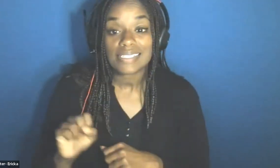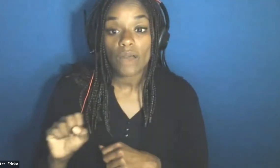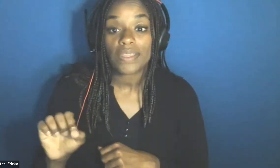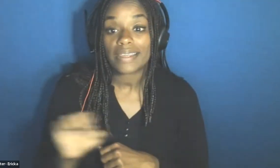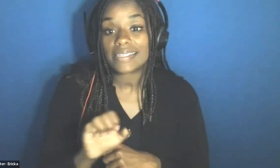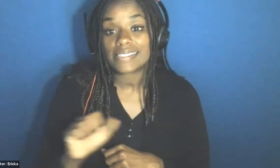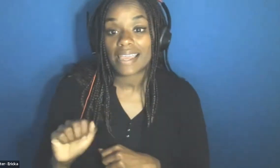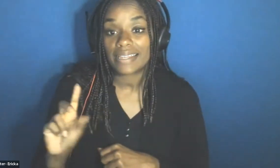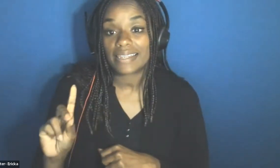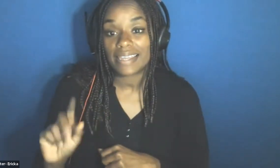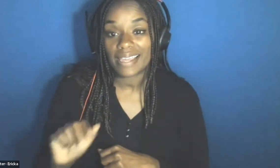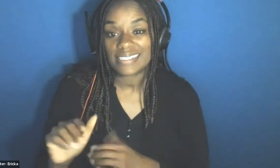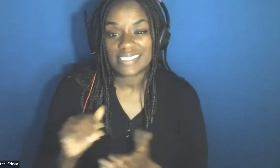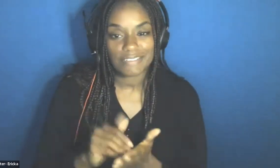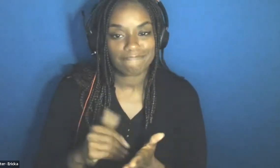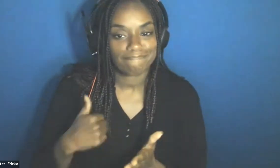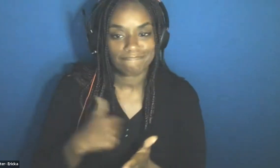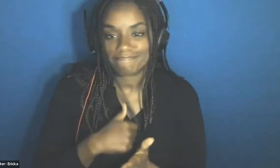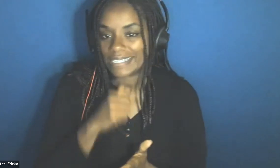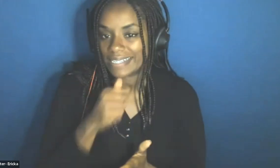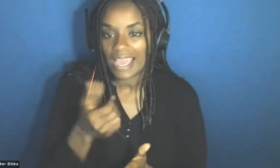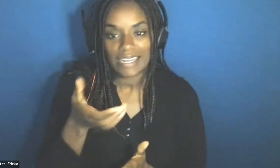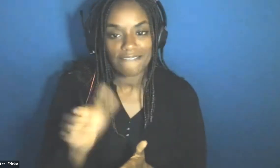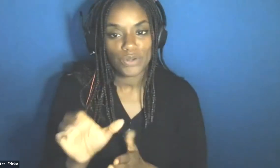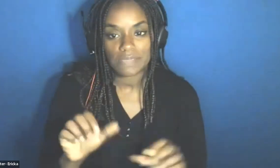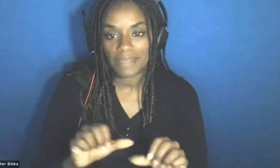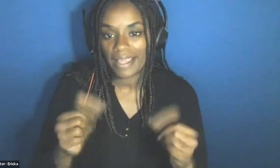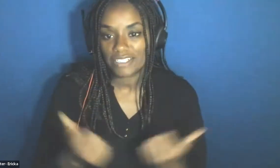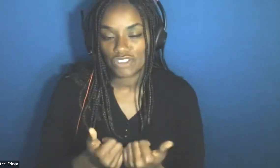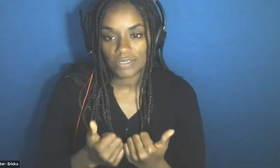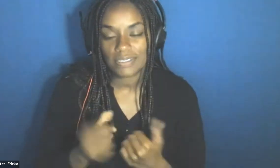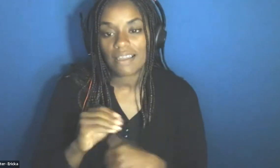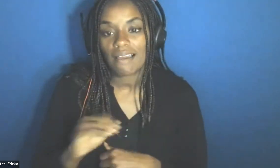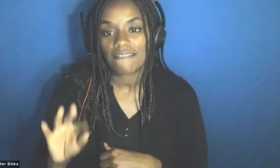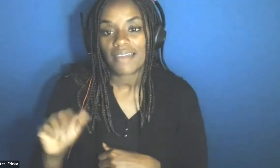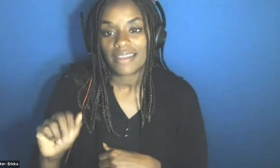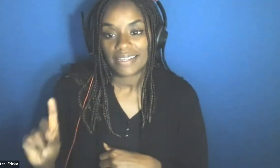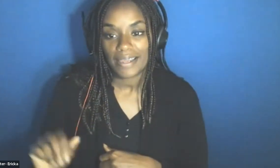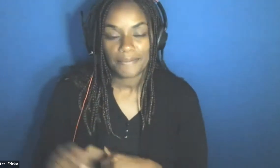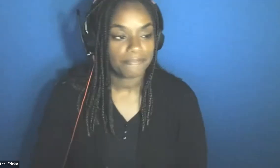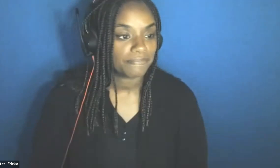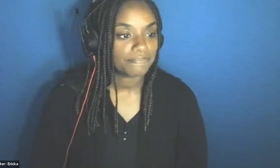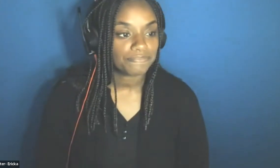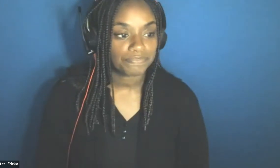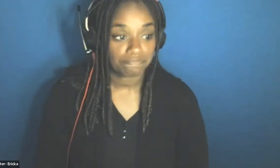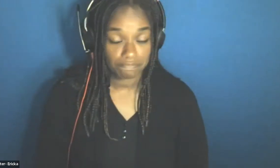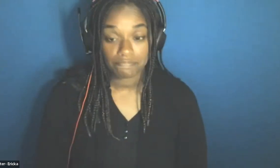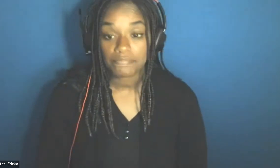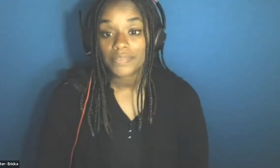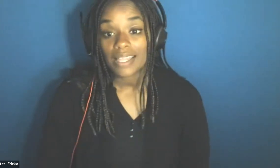The other -- guidance.